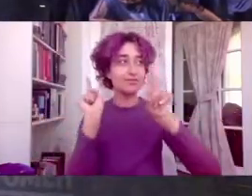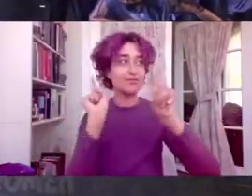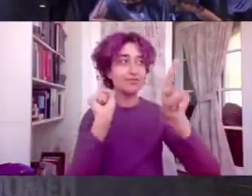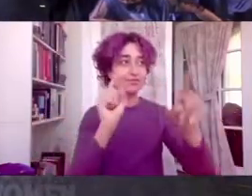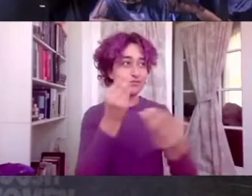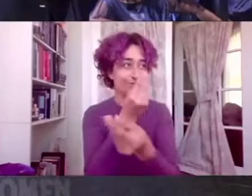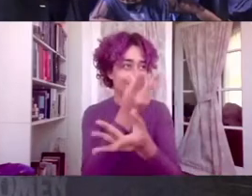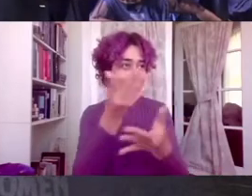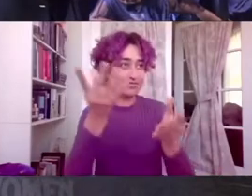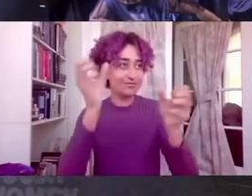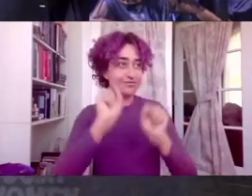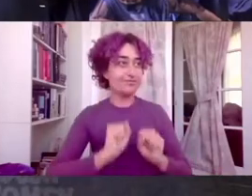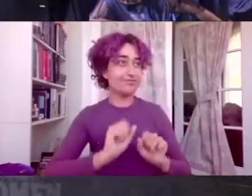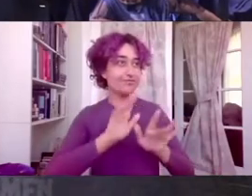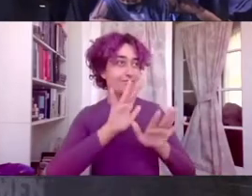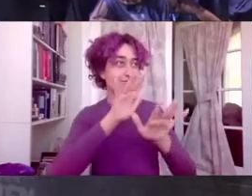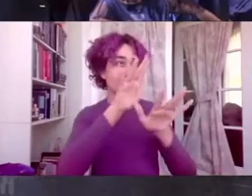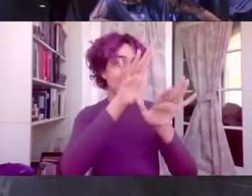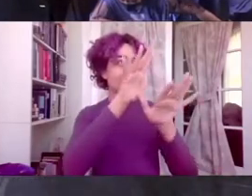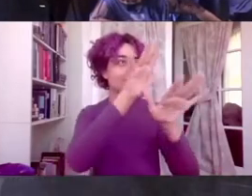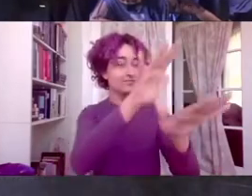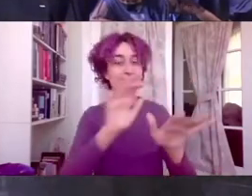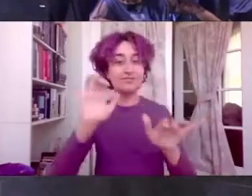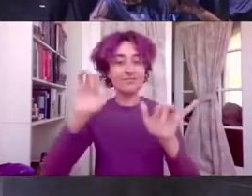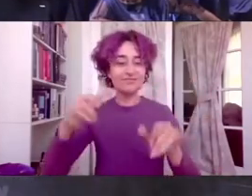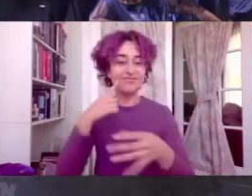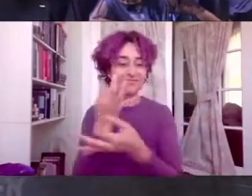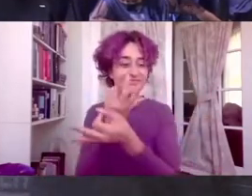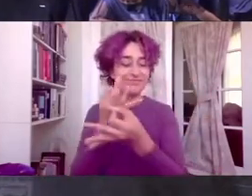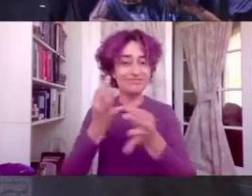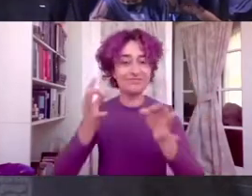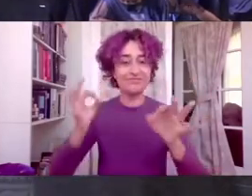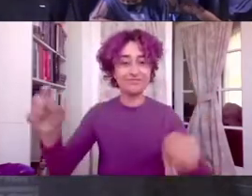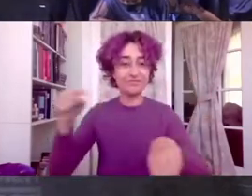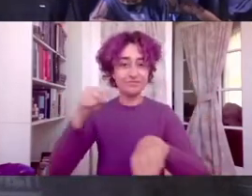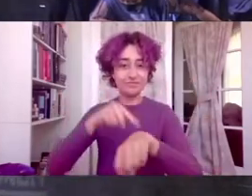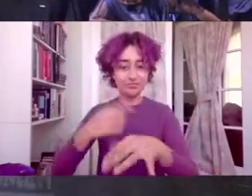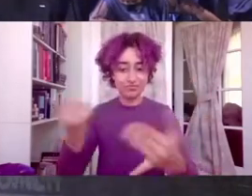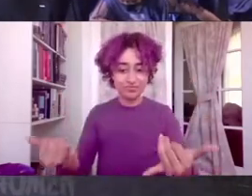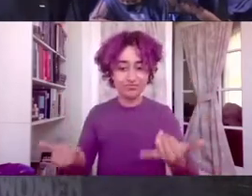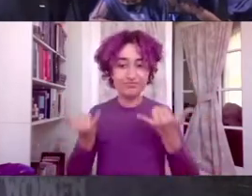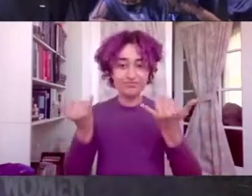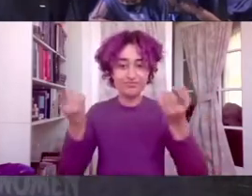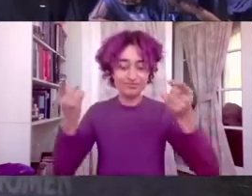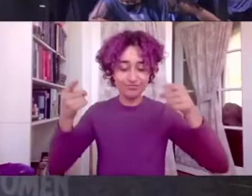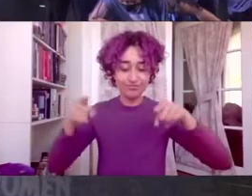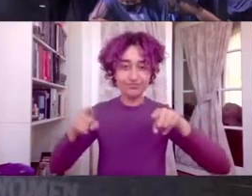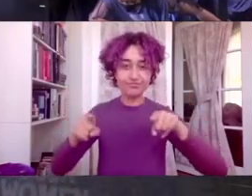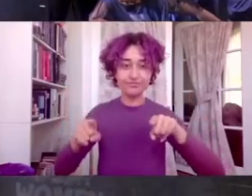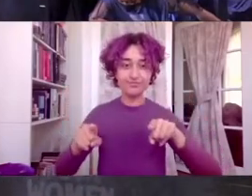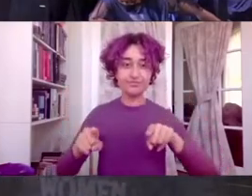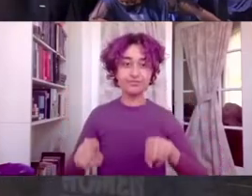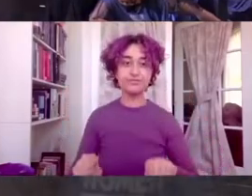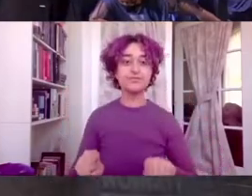Go tell it on the mountain That freedom time is now